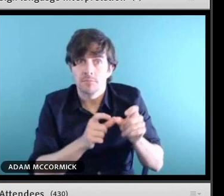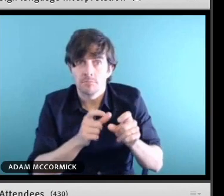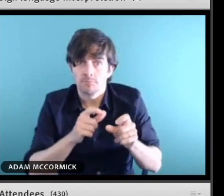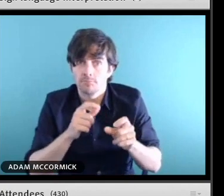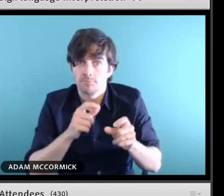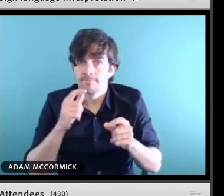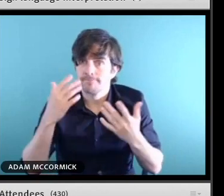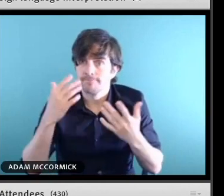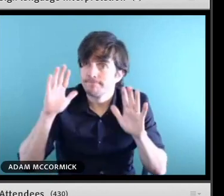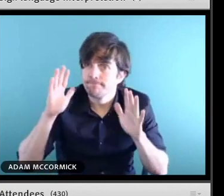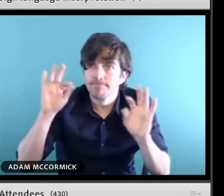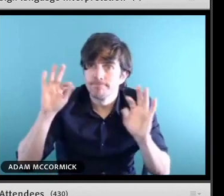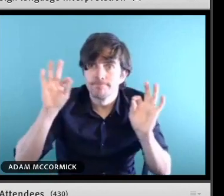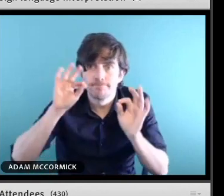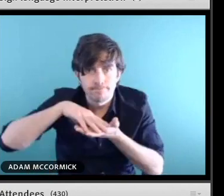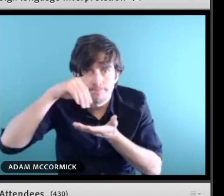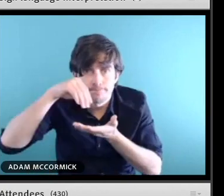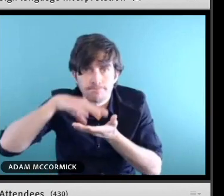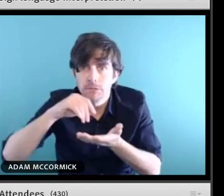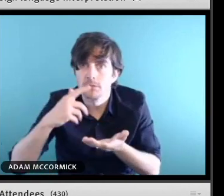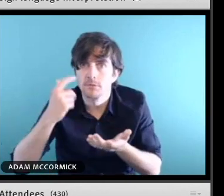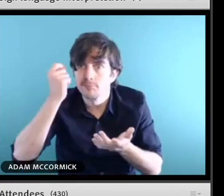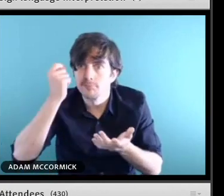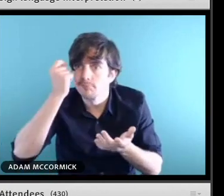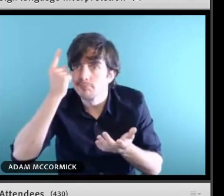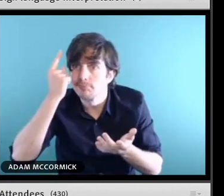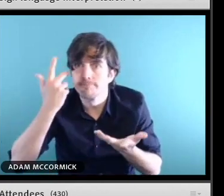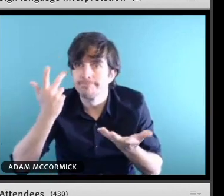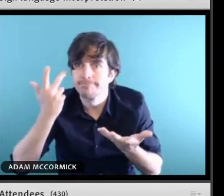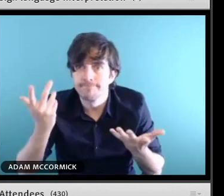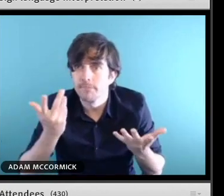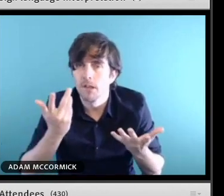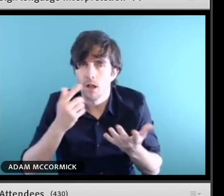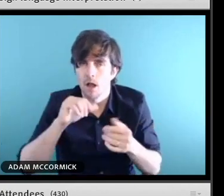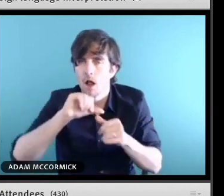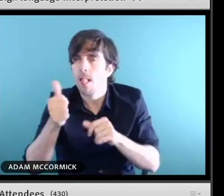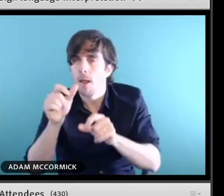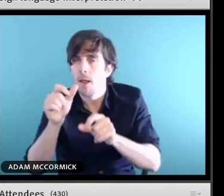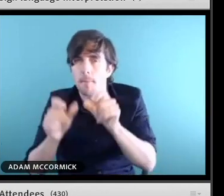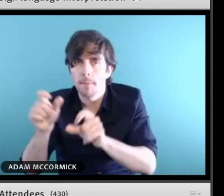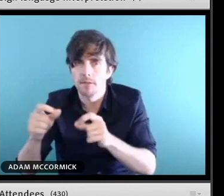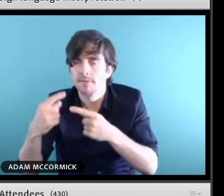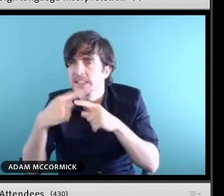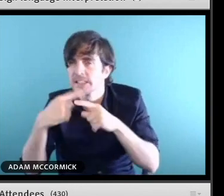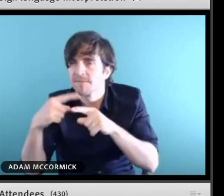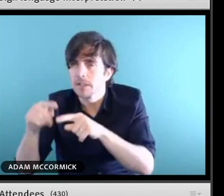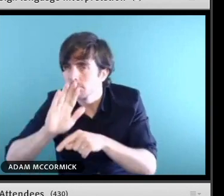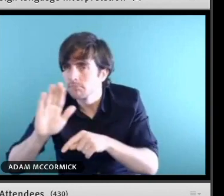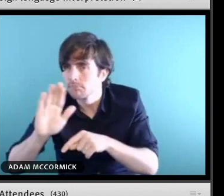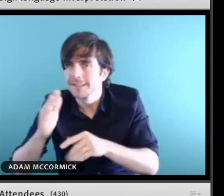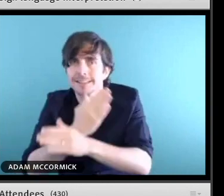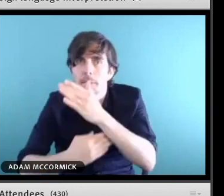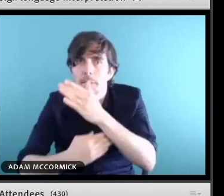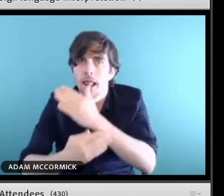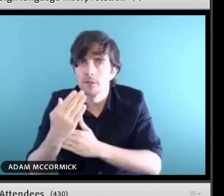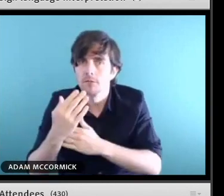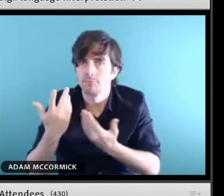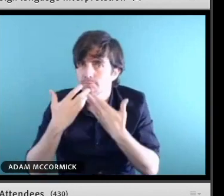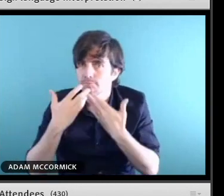have a radio. That would mean they are excluded unless someone else shared information with